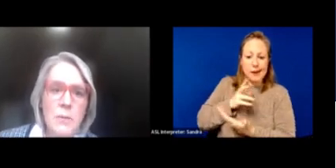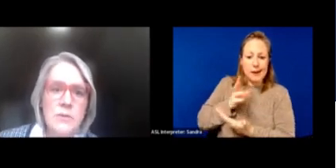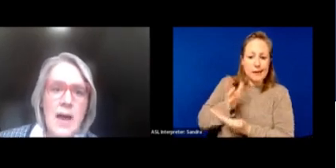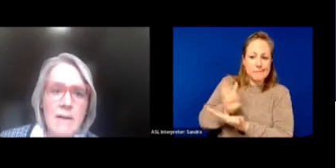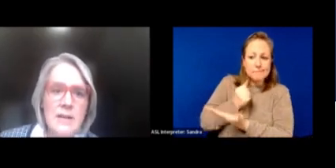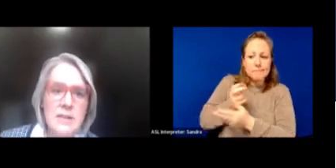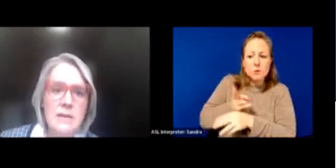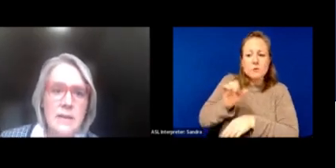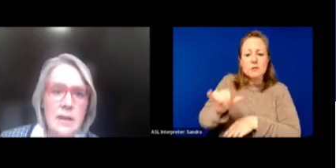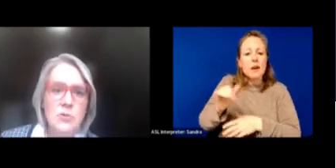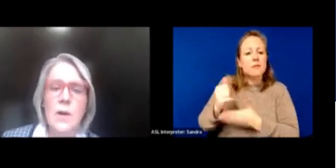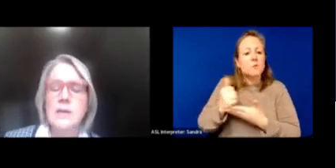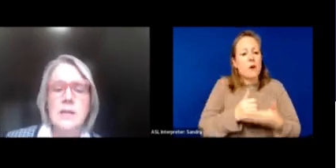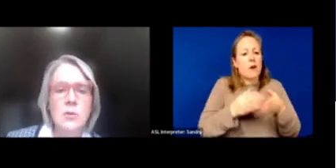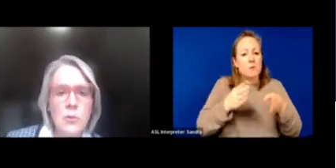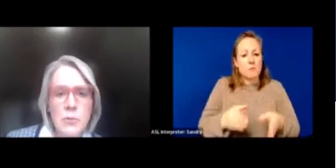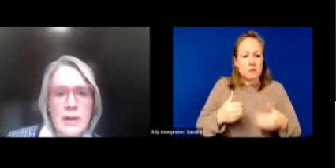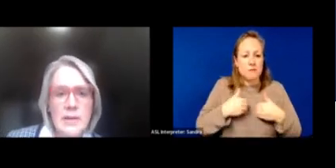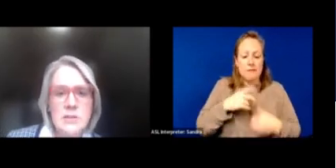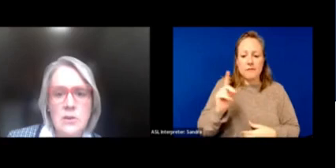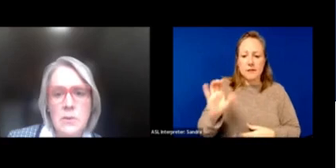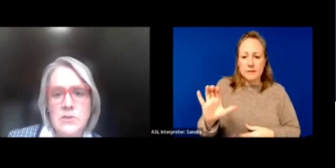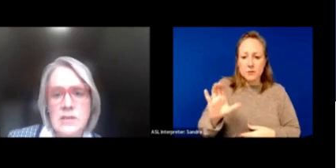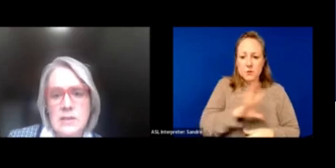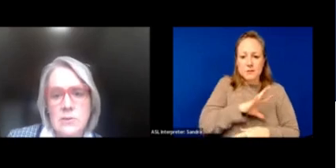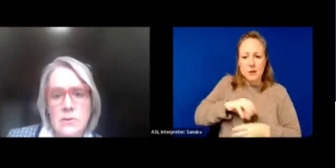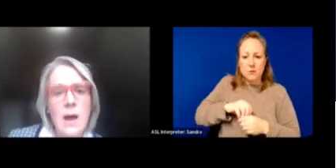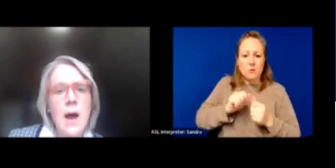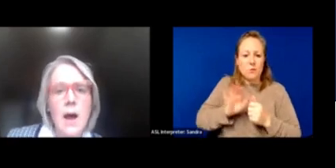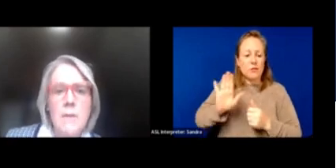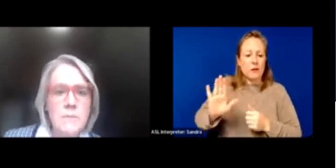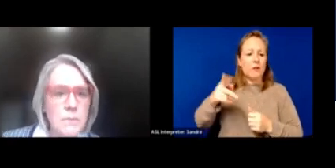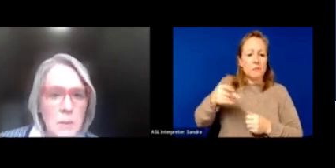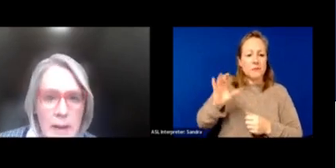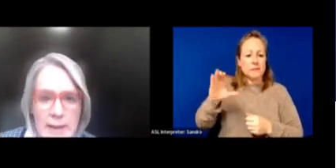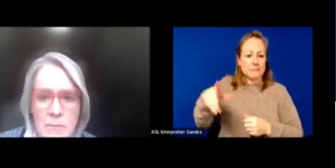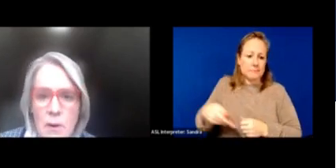able to have that business, the choice to incorporate it into the person centered planning